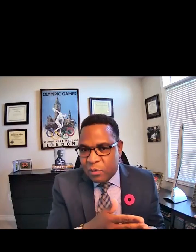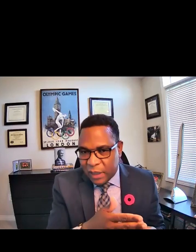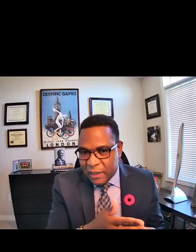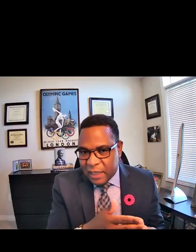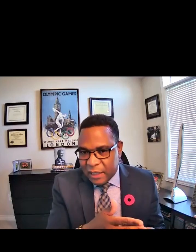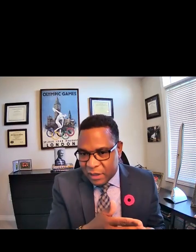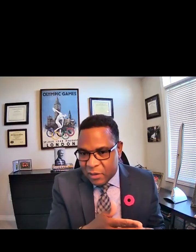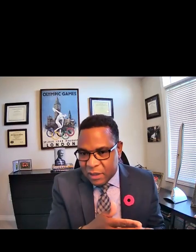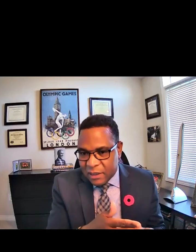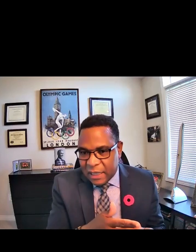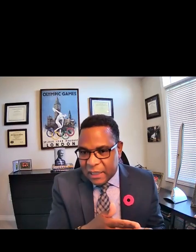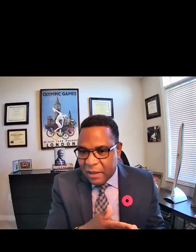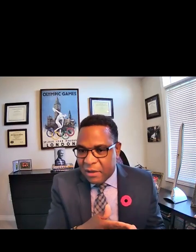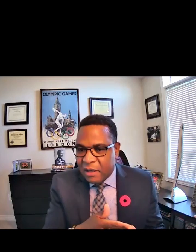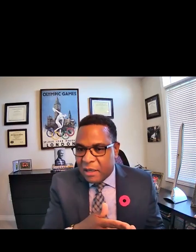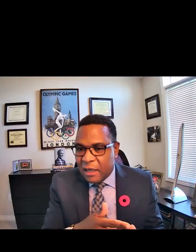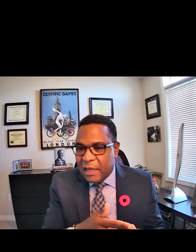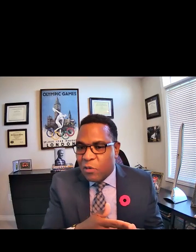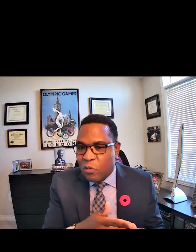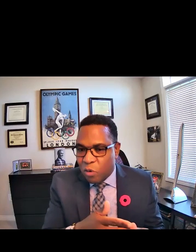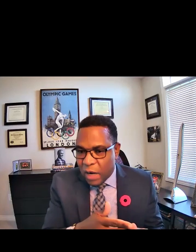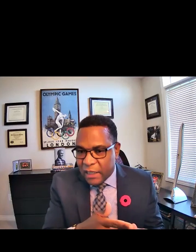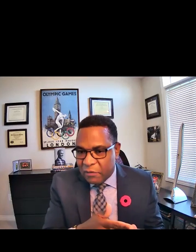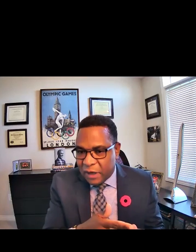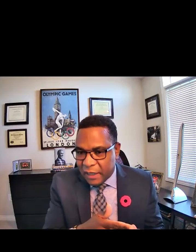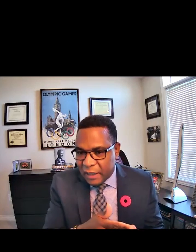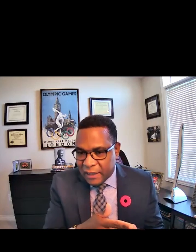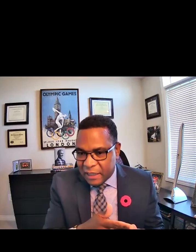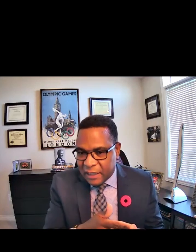them with the other resources that they identify as needing.